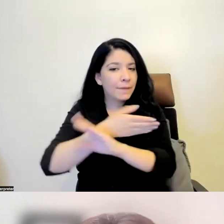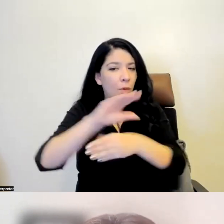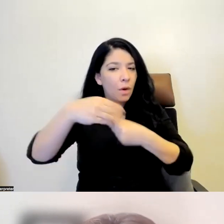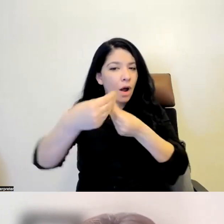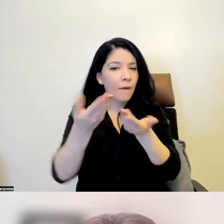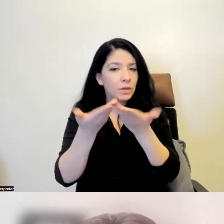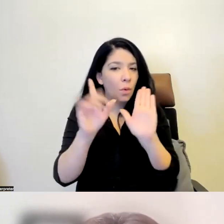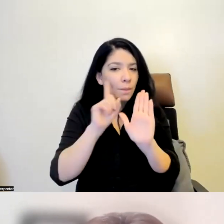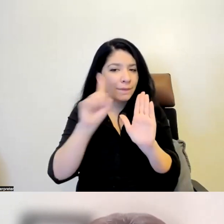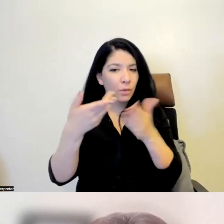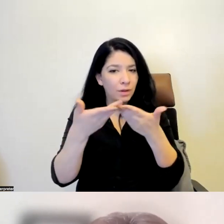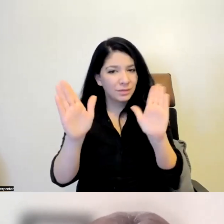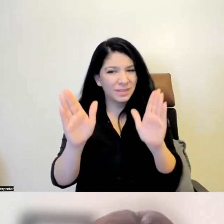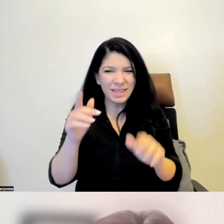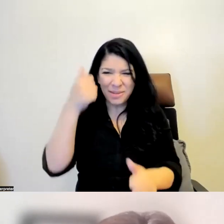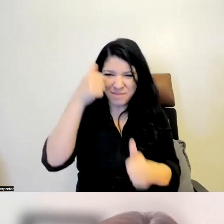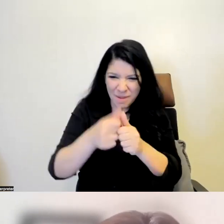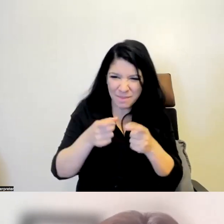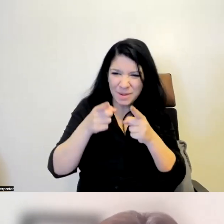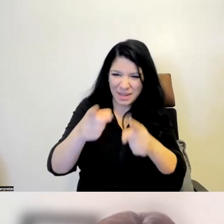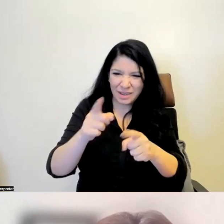I don't know if you remembered but during the pandemic, grocery stores were doing